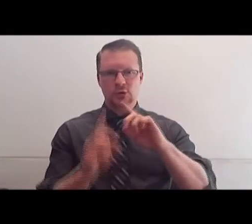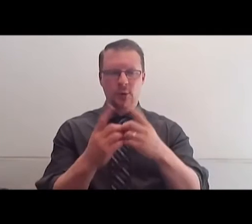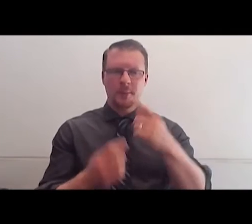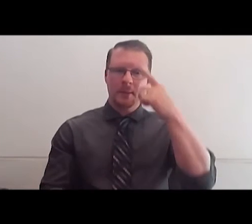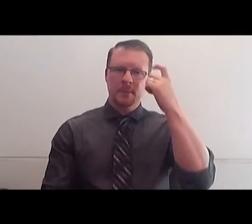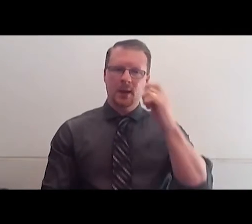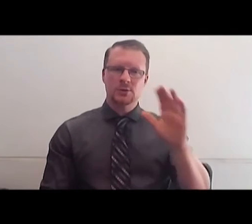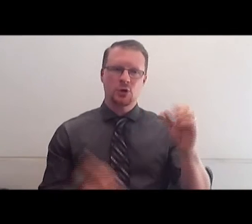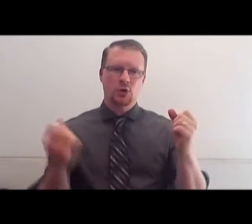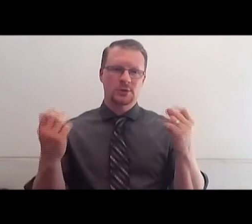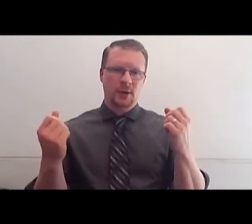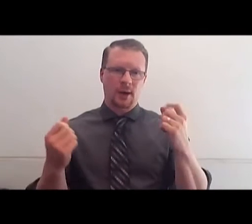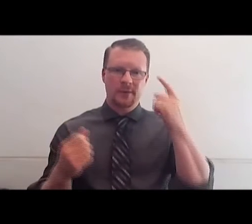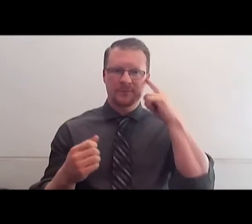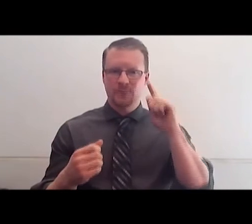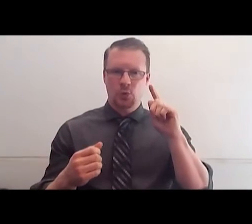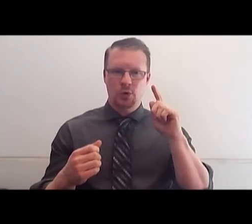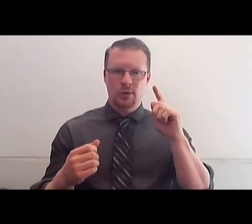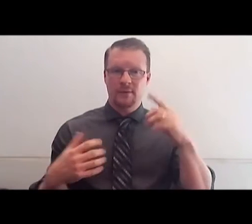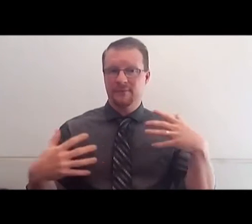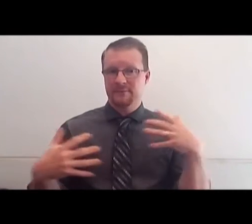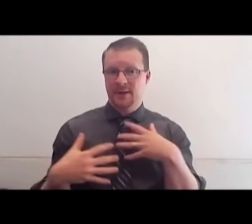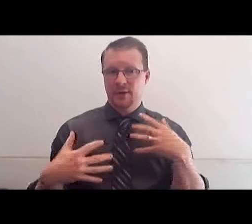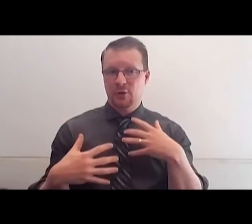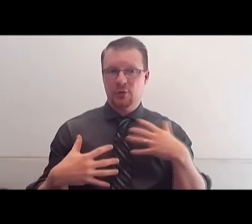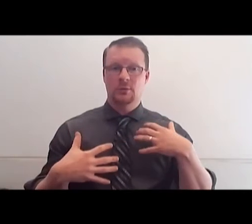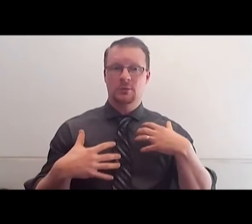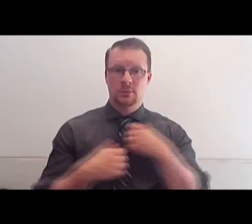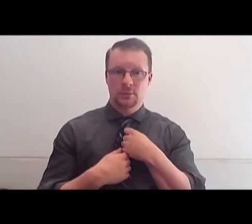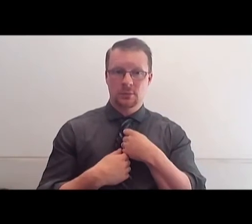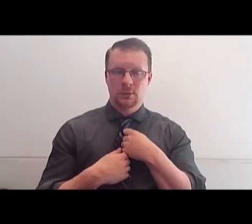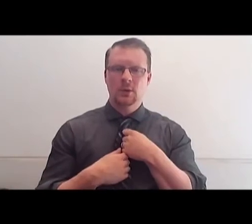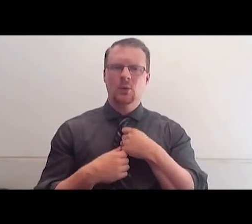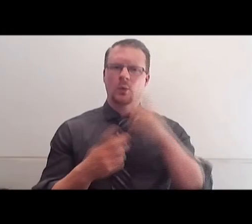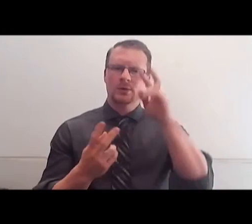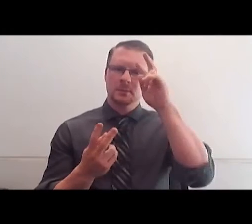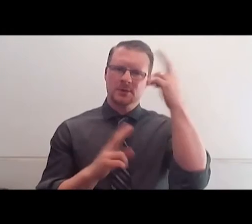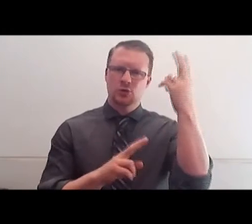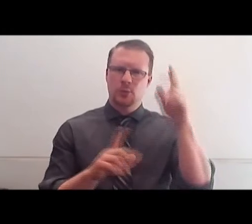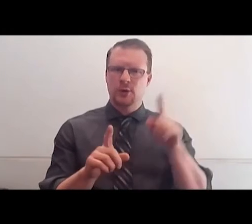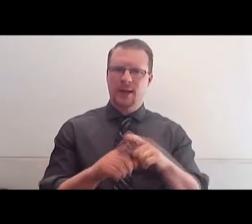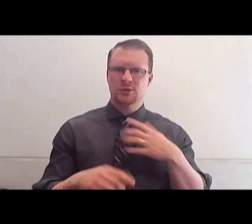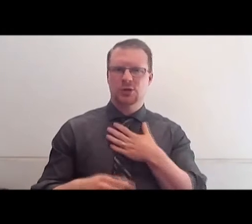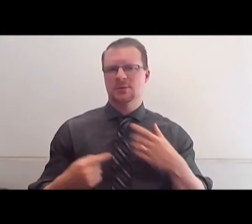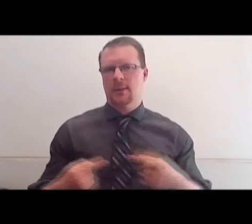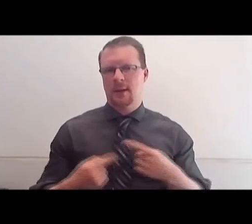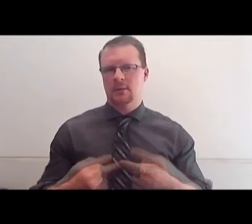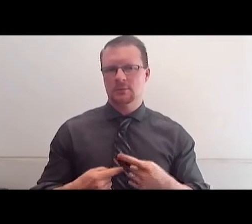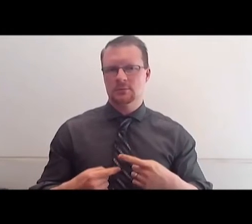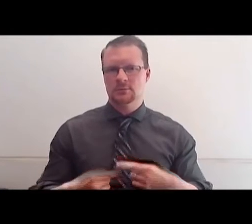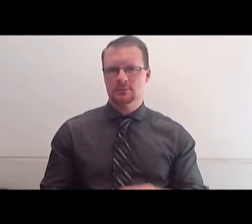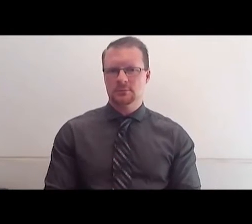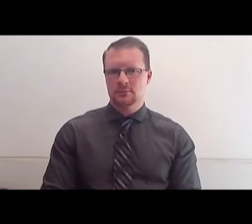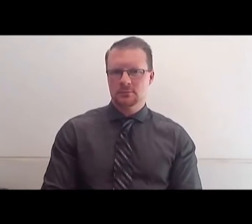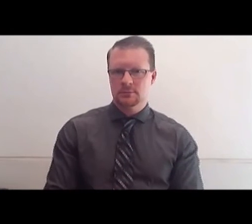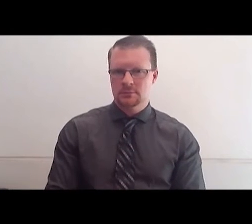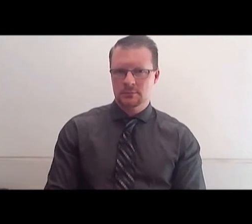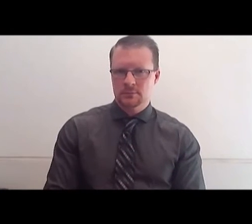she was brought into the emergency department because her sign for fear was misunderstood by